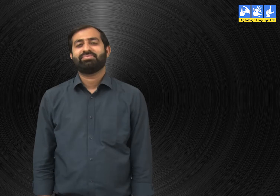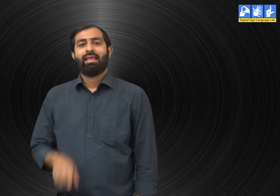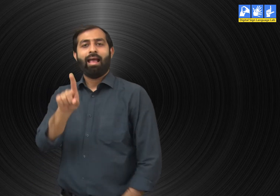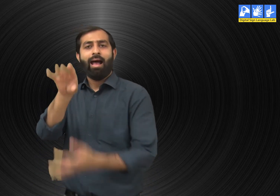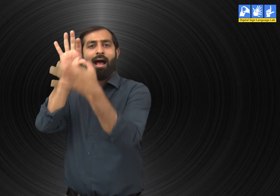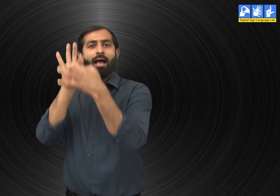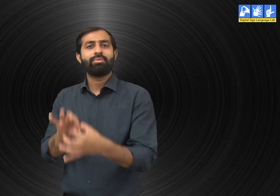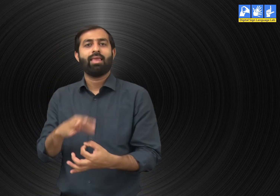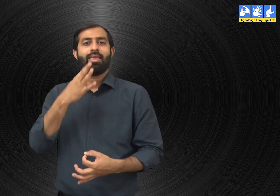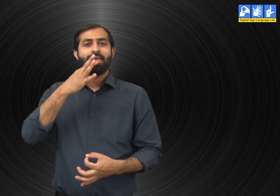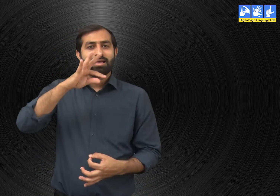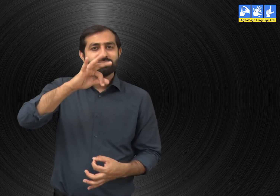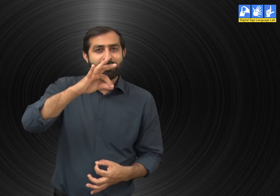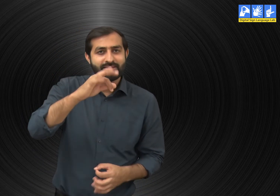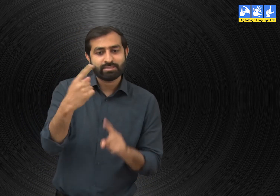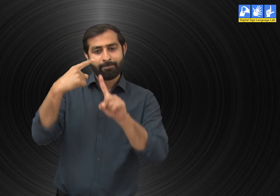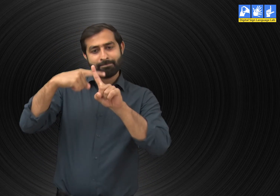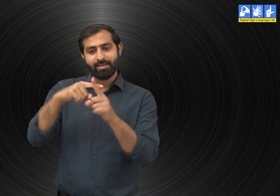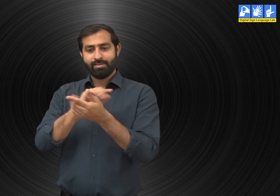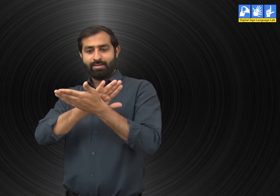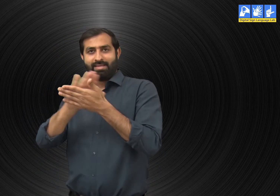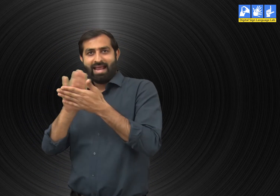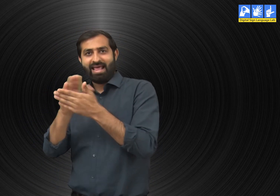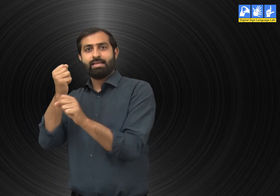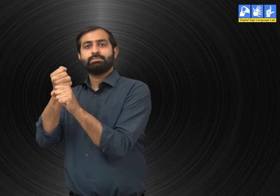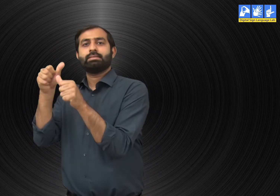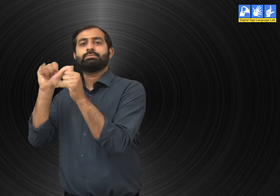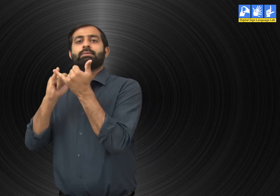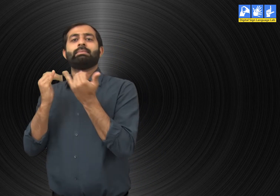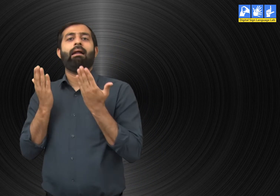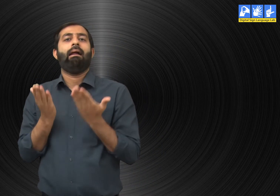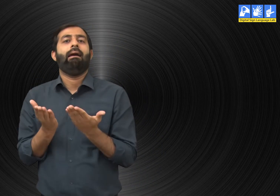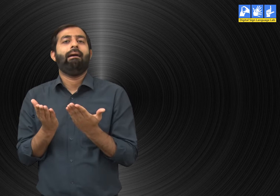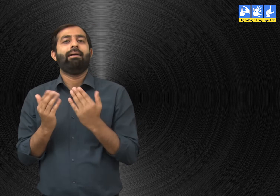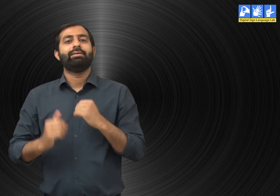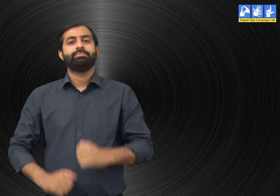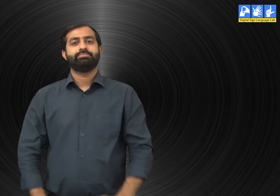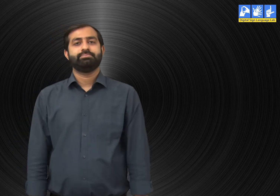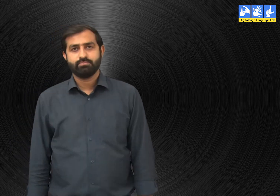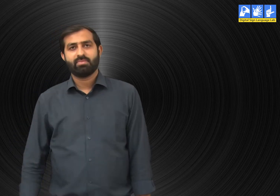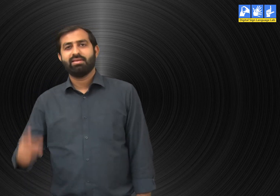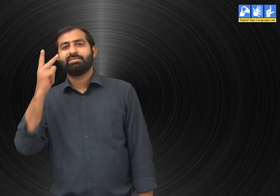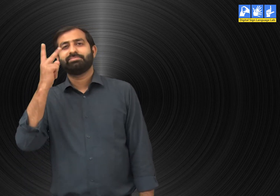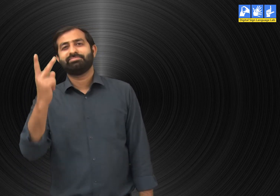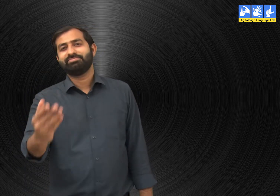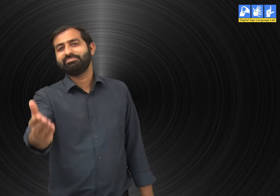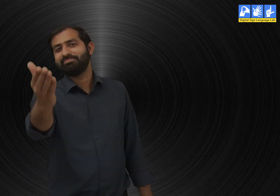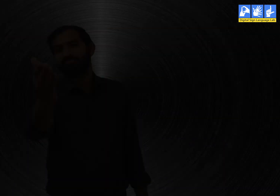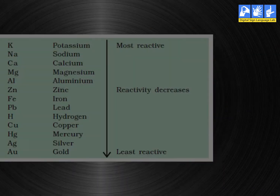Metals react with acids to produce salt and hydrogen gas. Now let's take a look here.